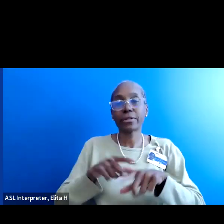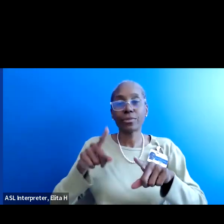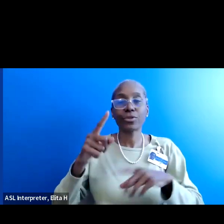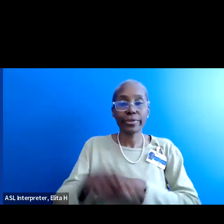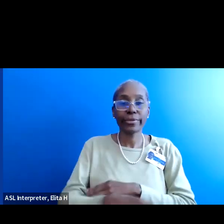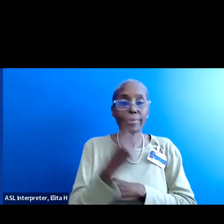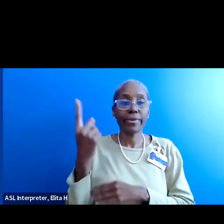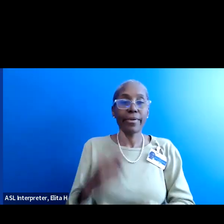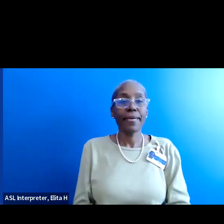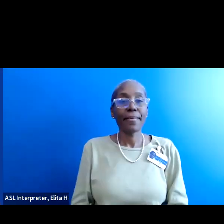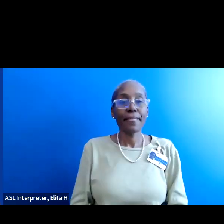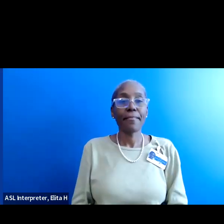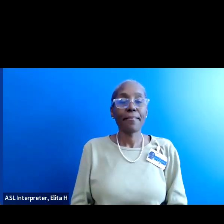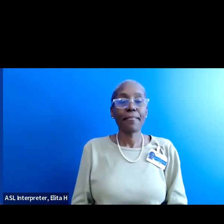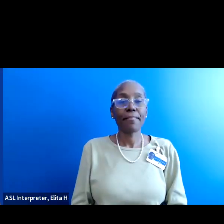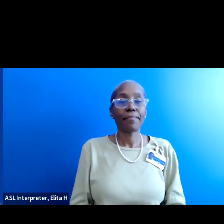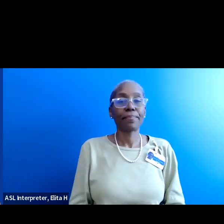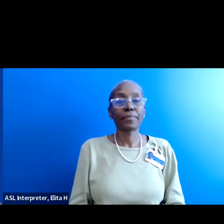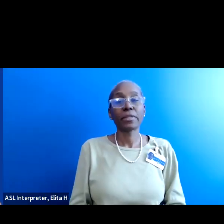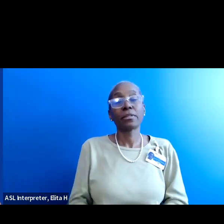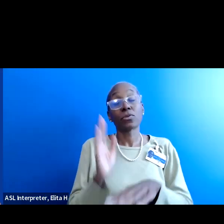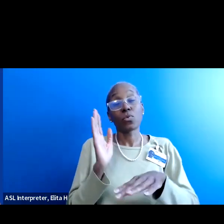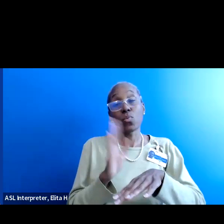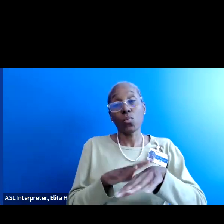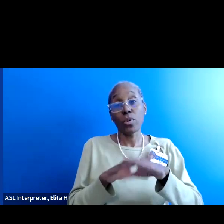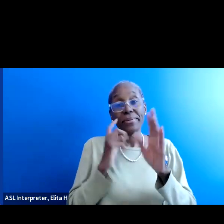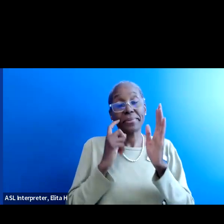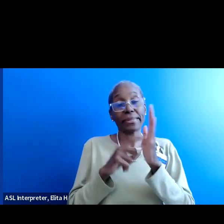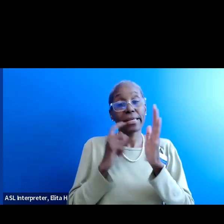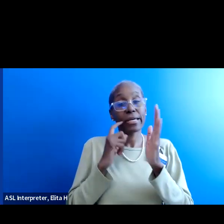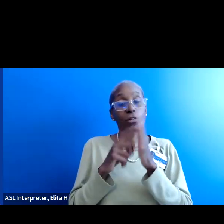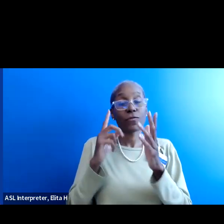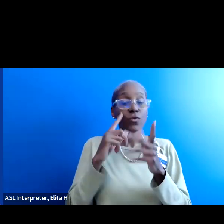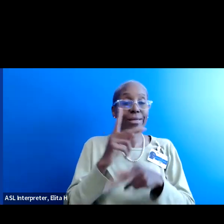So for warning signs of care, here's a few indicators of care